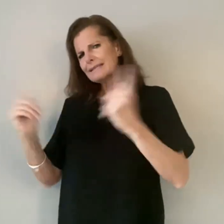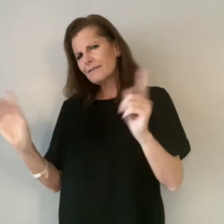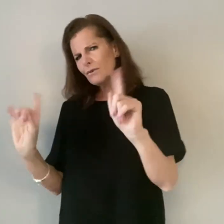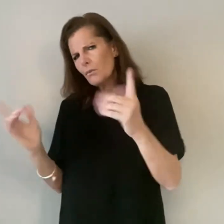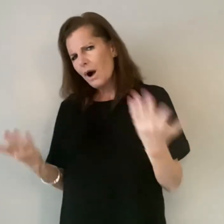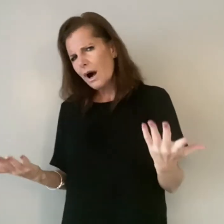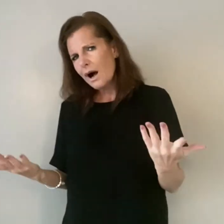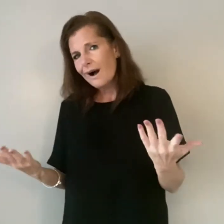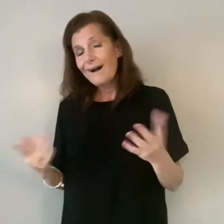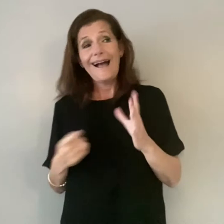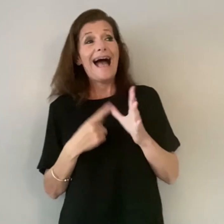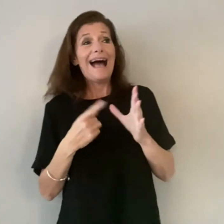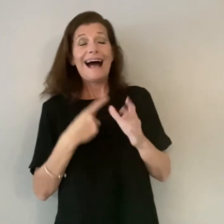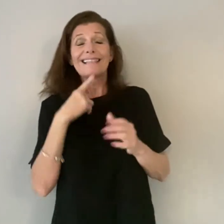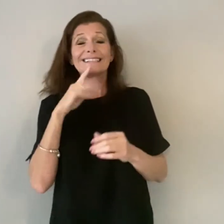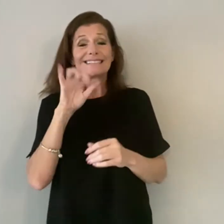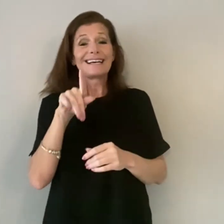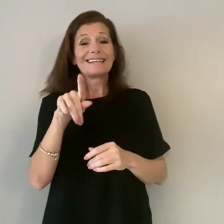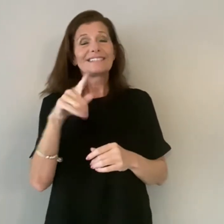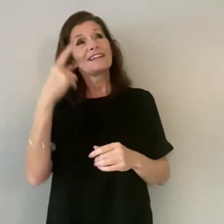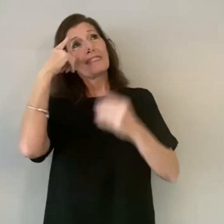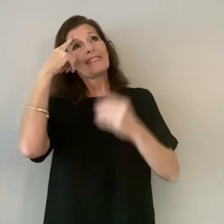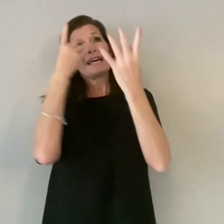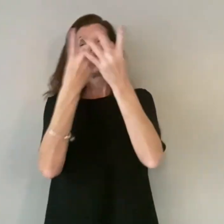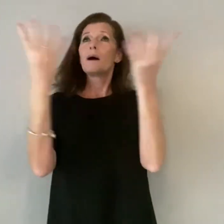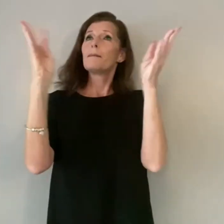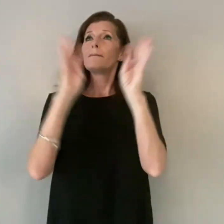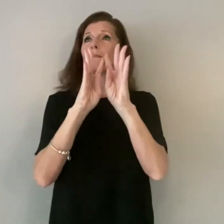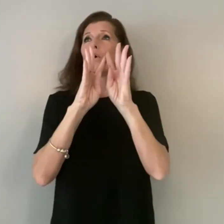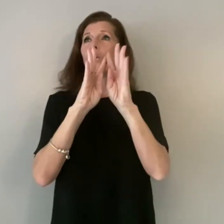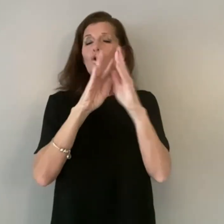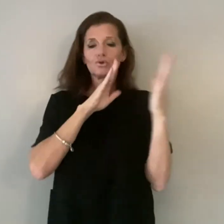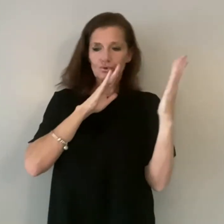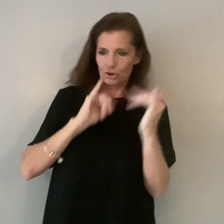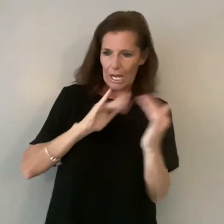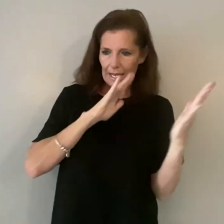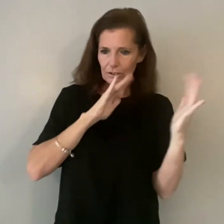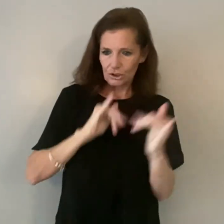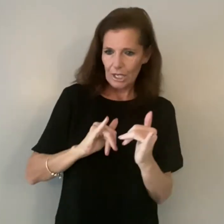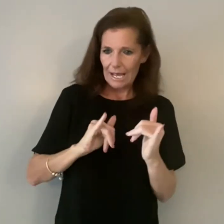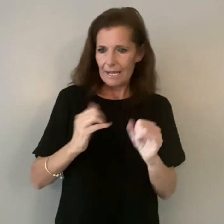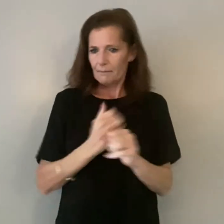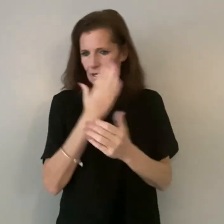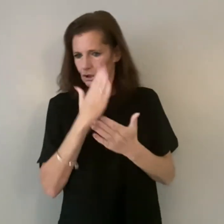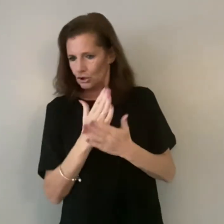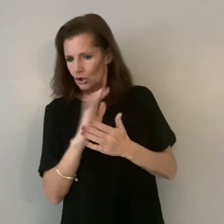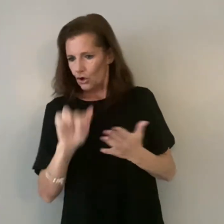Yeah because, it's quite interesting because you think of a board, is there provide checks and balances,